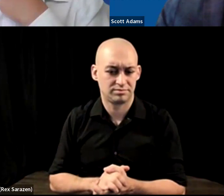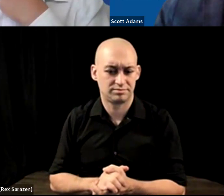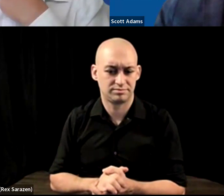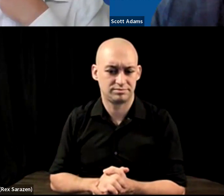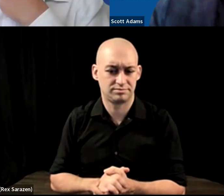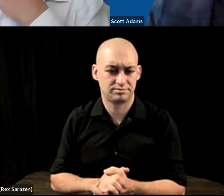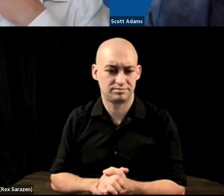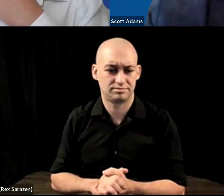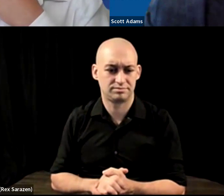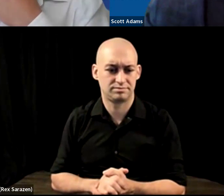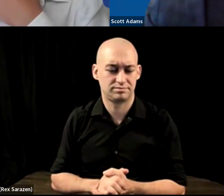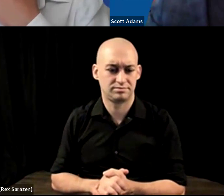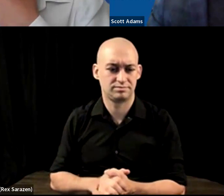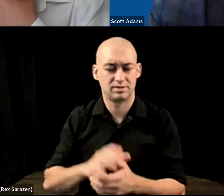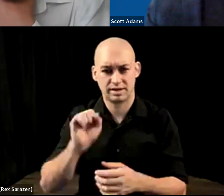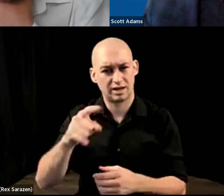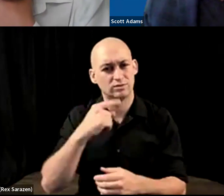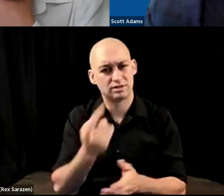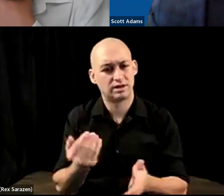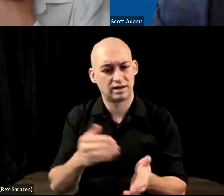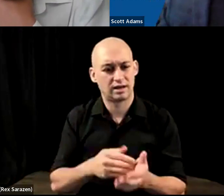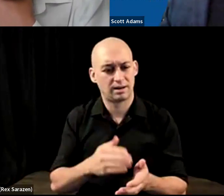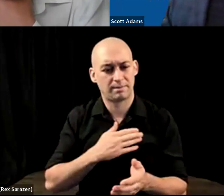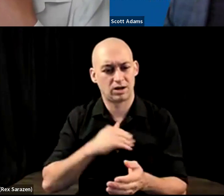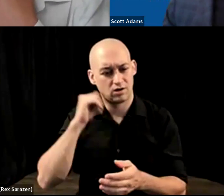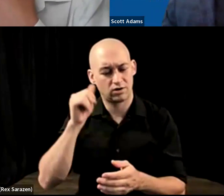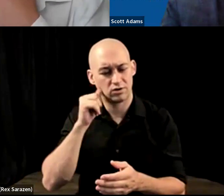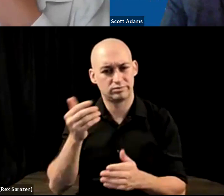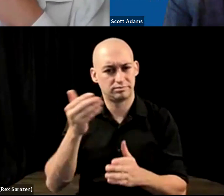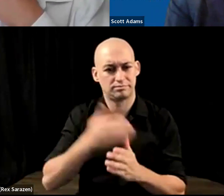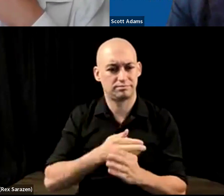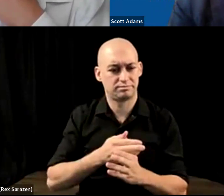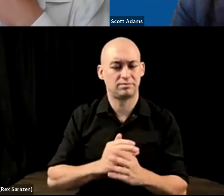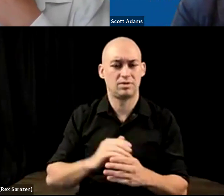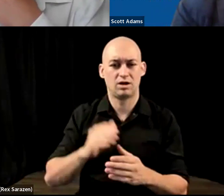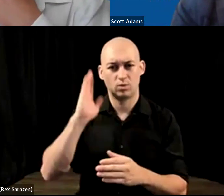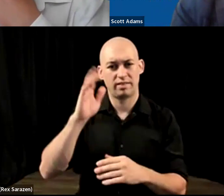I'm sorry, can you repeat the question? Yeah, sorry, will infrastructure grants be